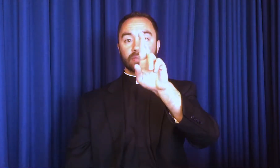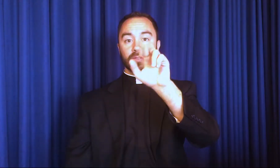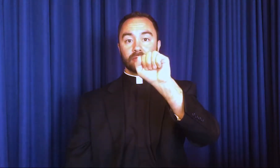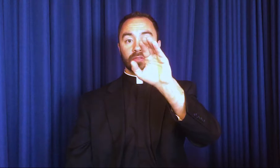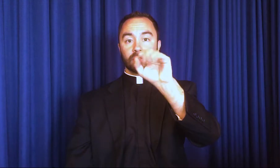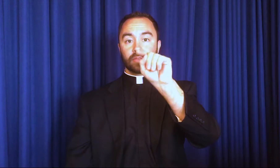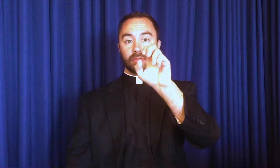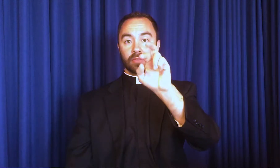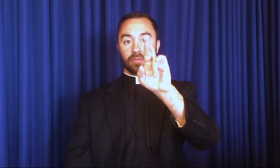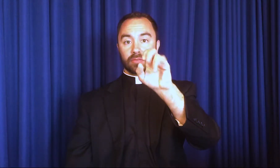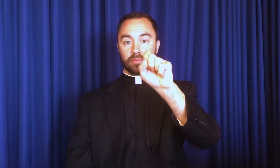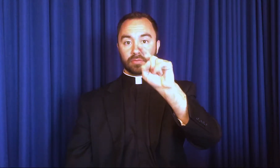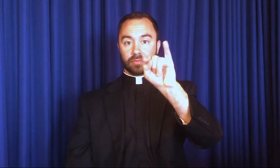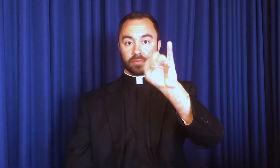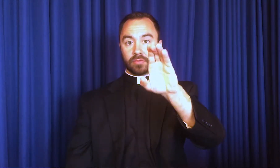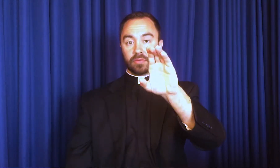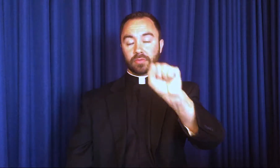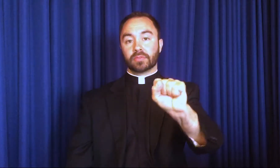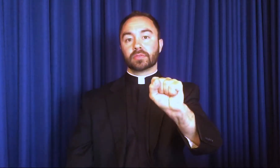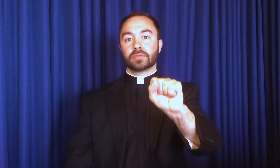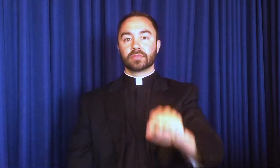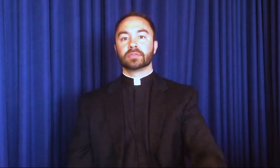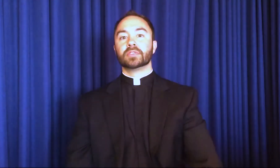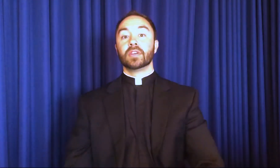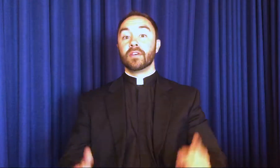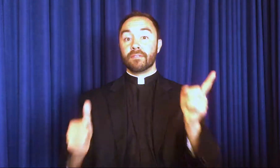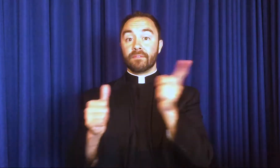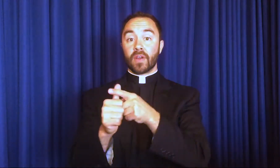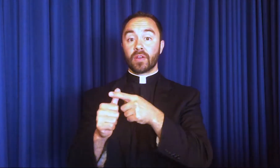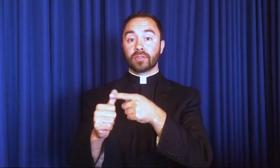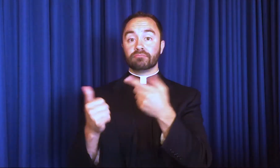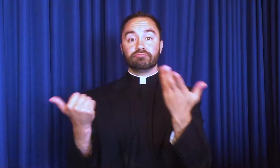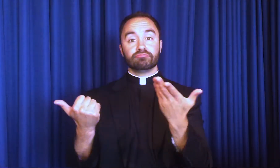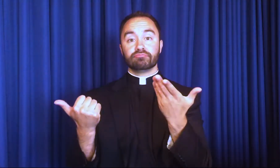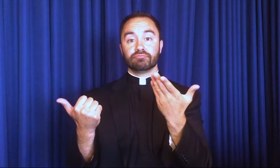characteristics: the first characteristic